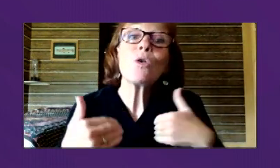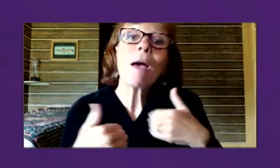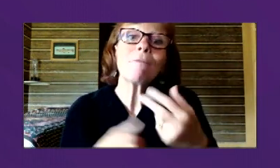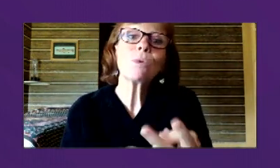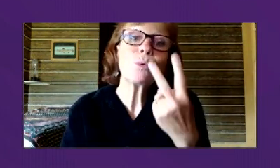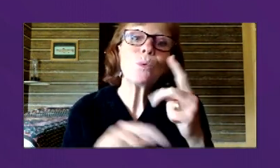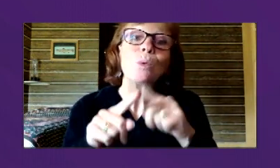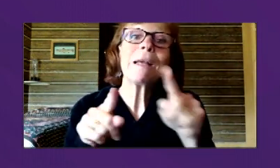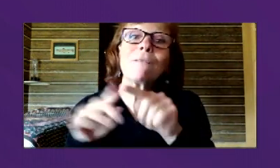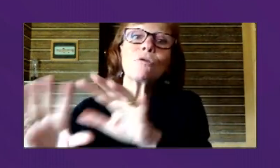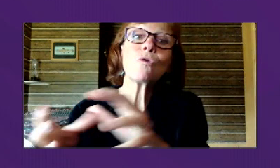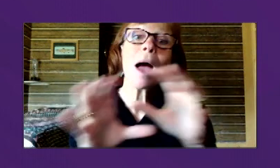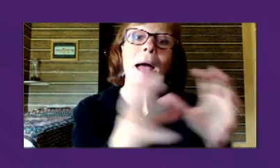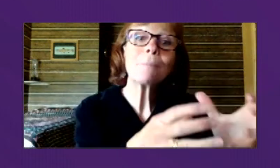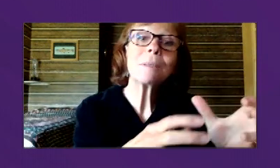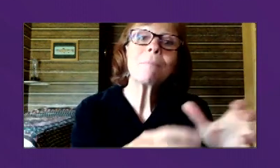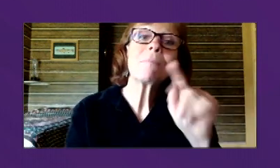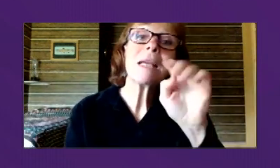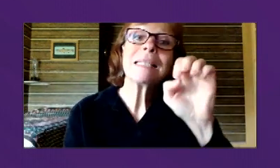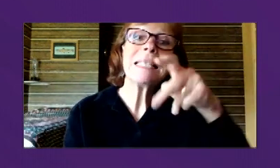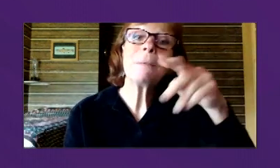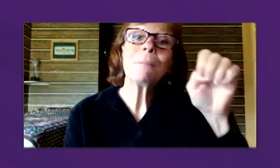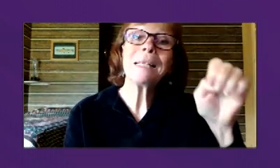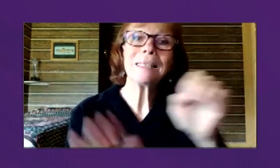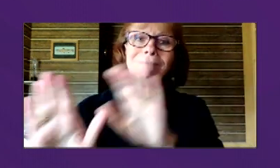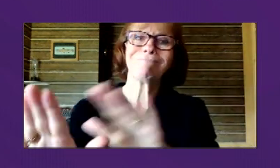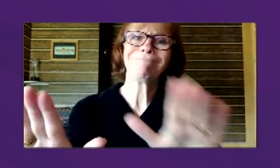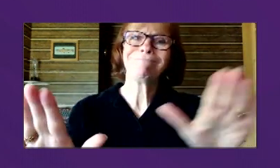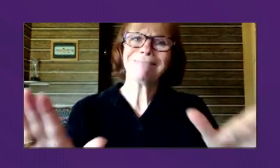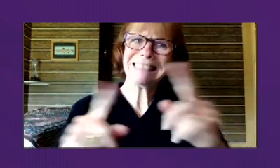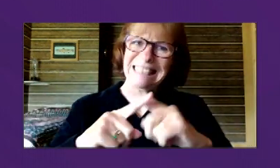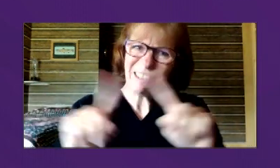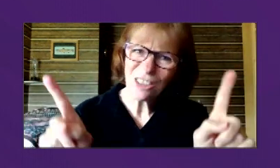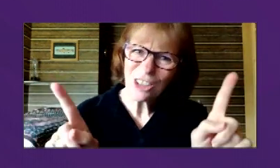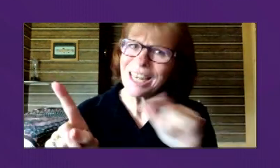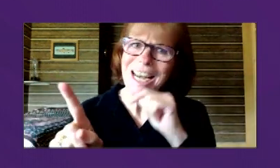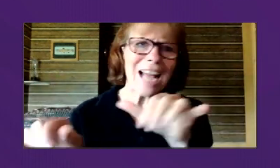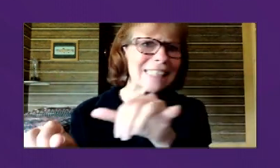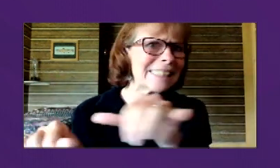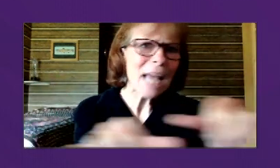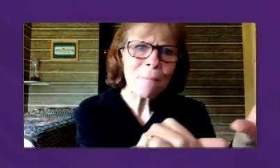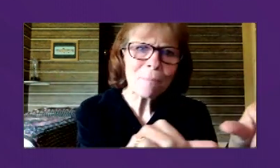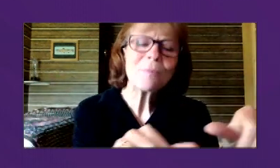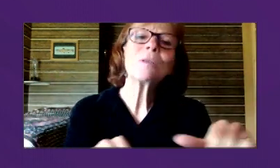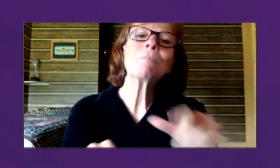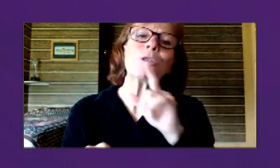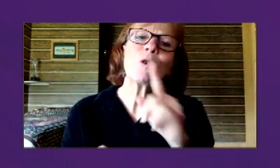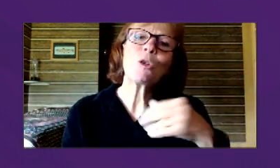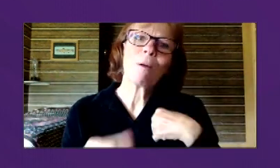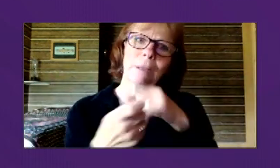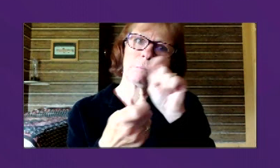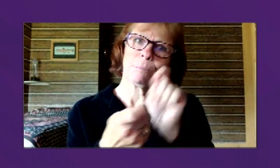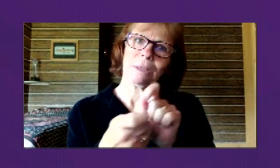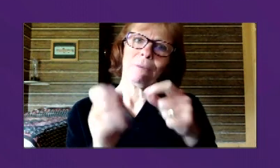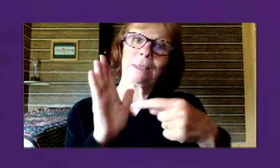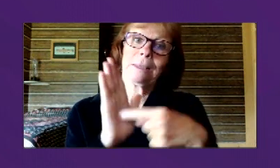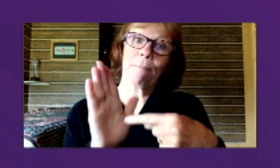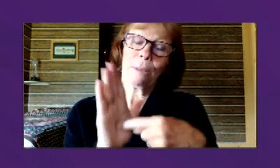their teepees are designed very differently. So always use very specific examples. Third, be